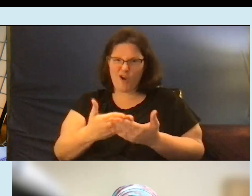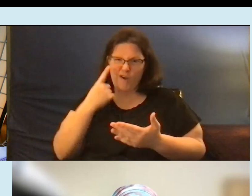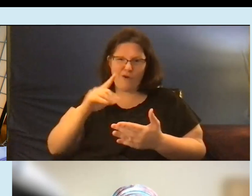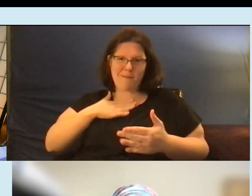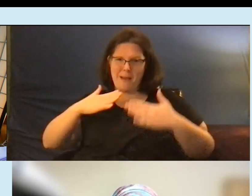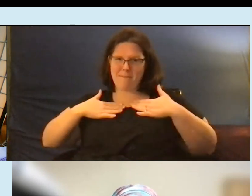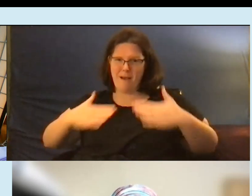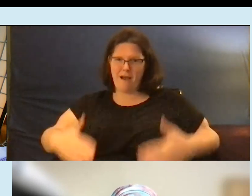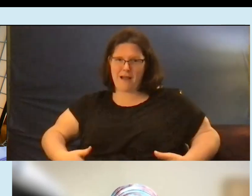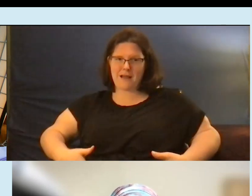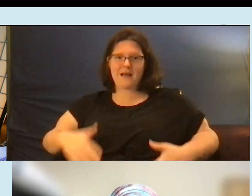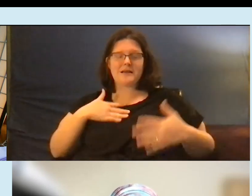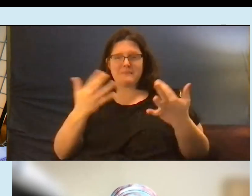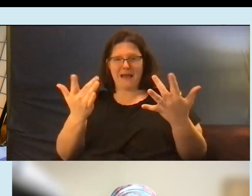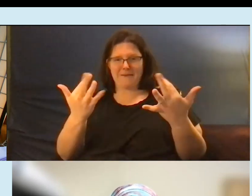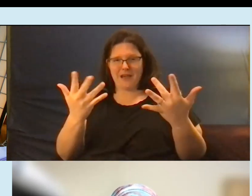um because I have issues in my fingers and my neck